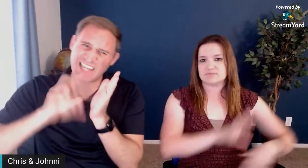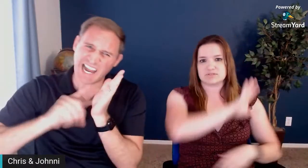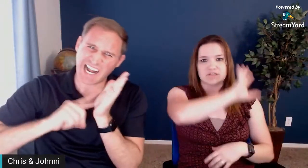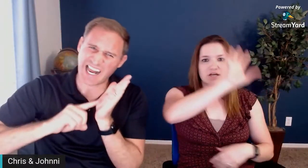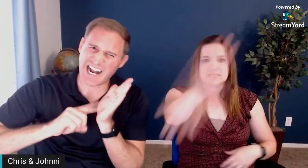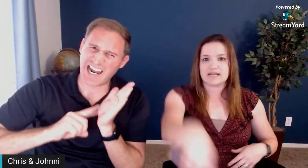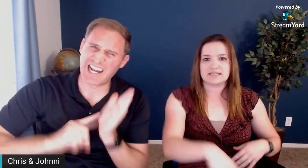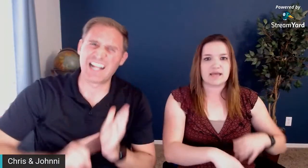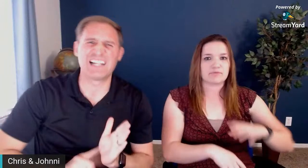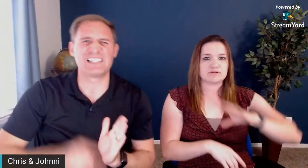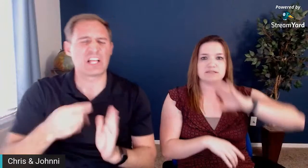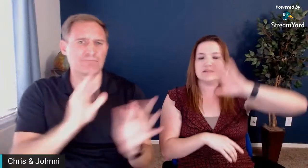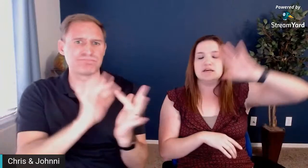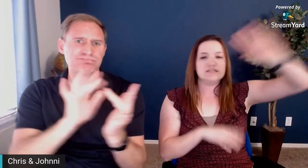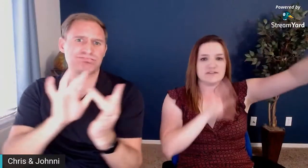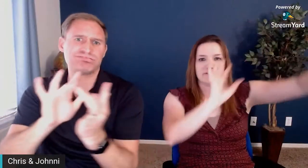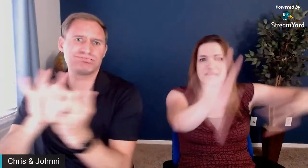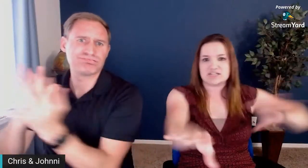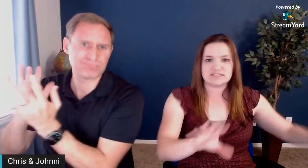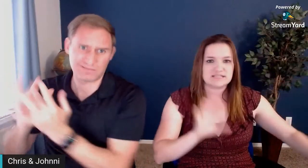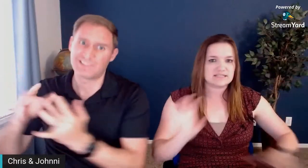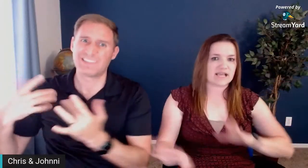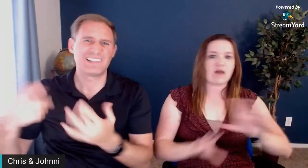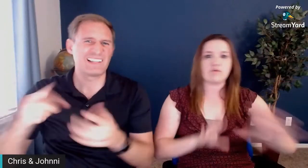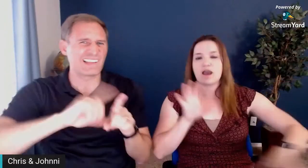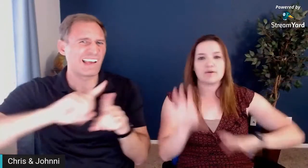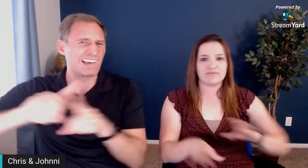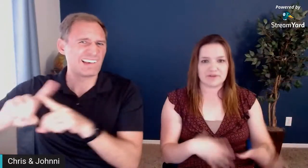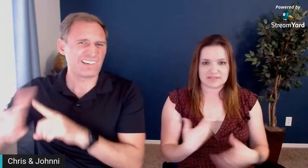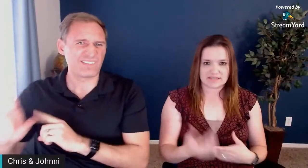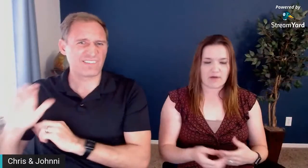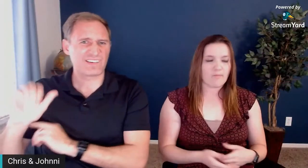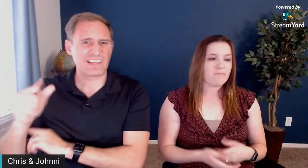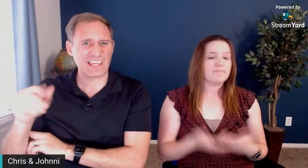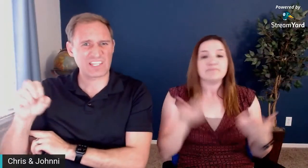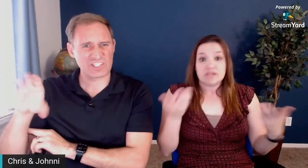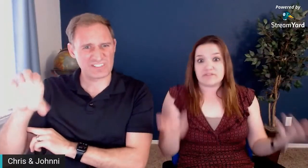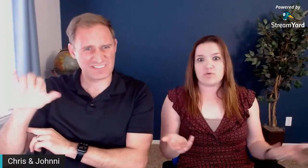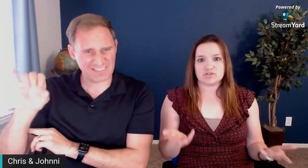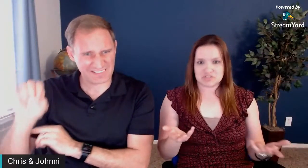person contacting that person different agencies like how how can we figure this out and of course